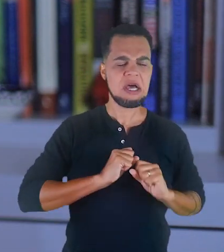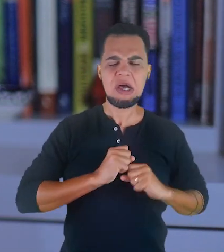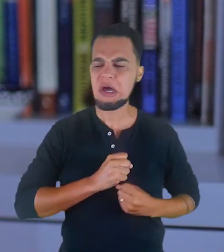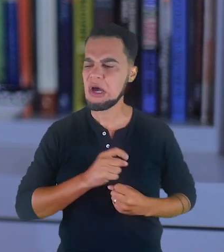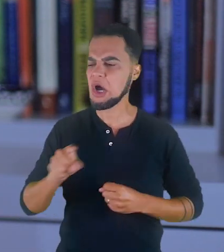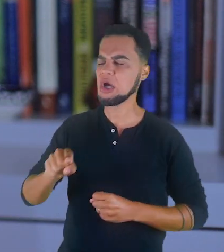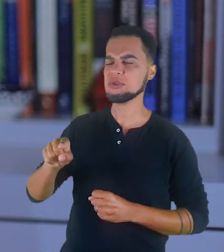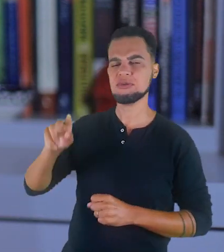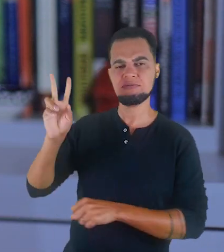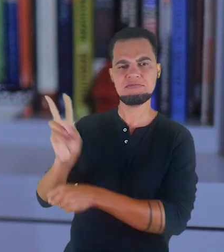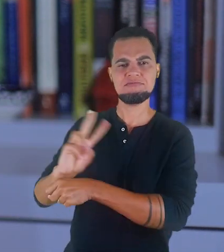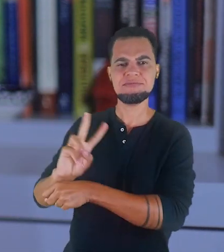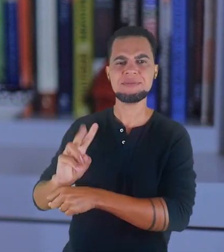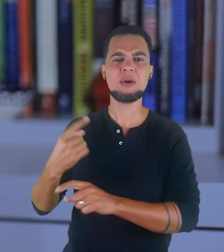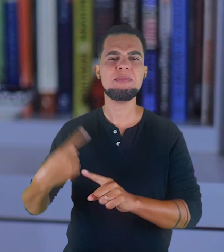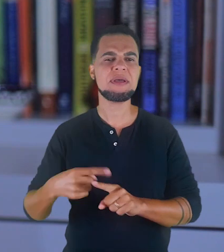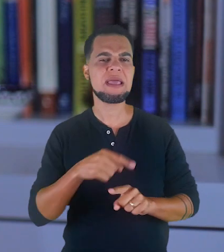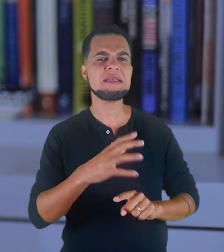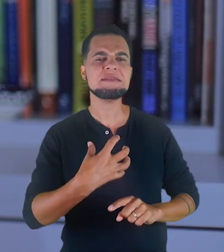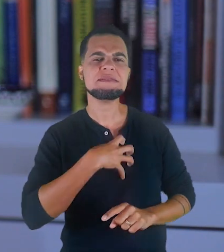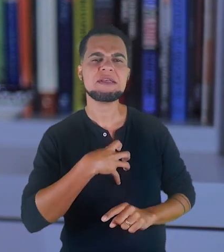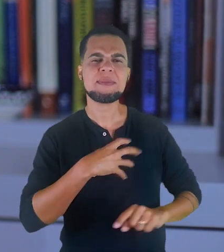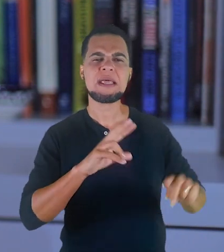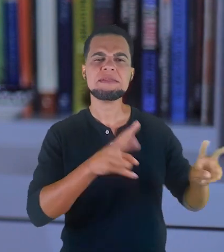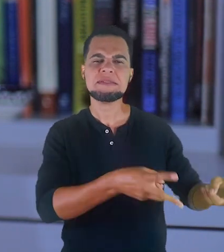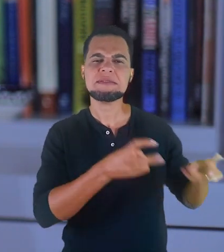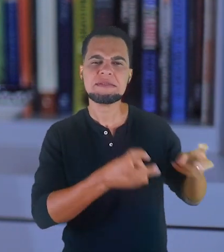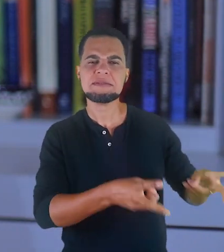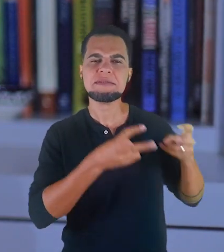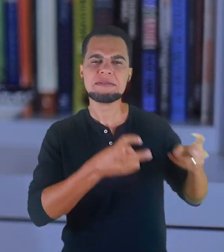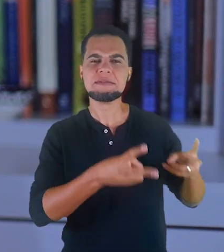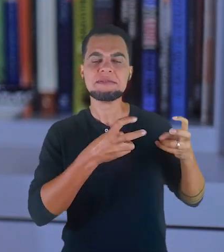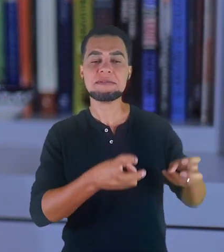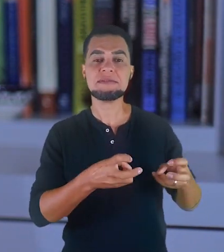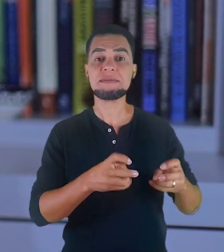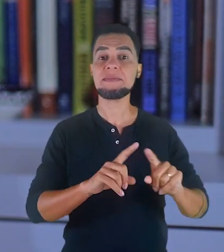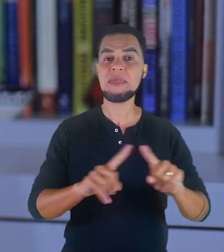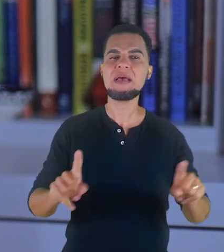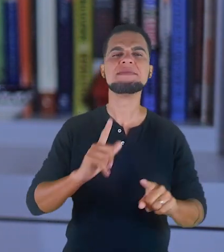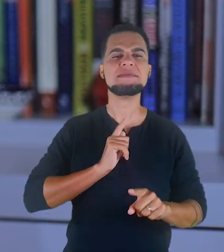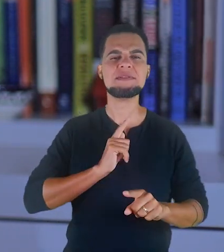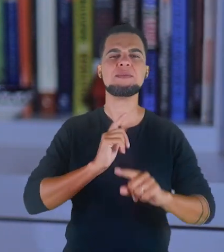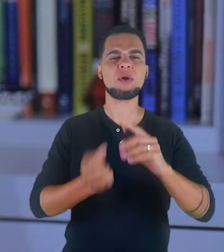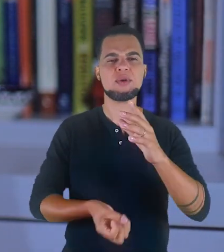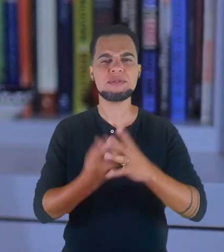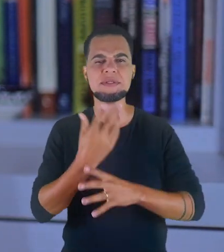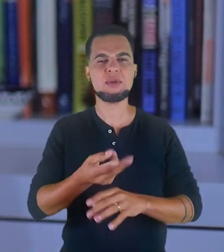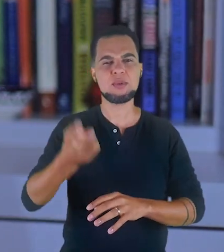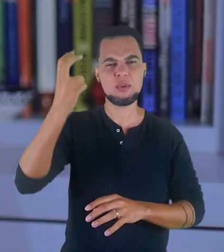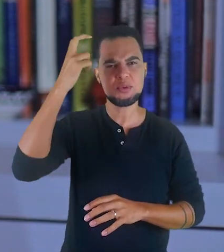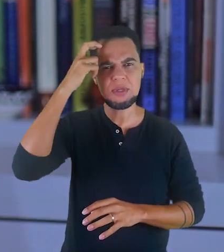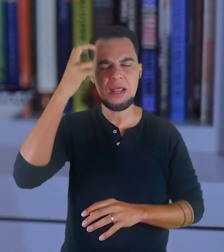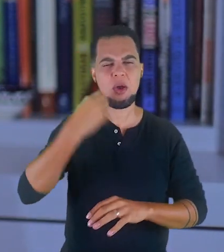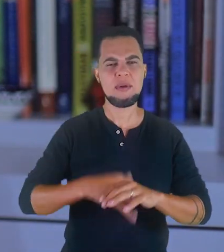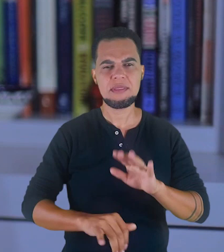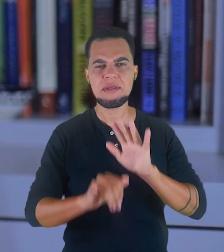why they feel exploited, but there is often a cultural and ideological construction